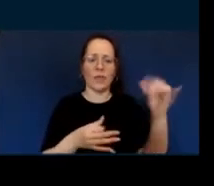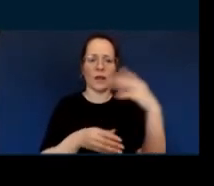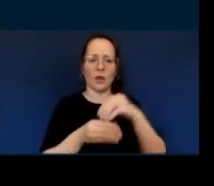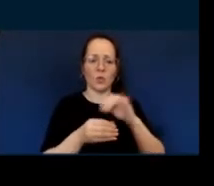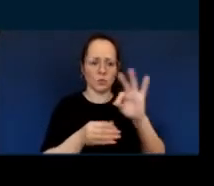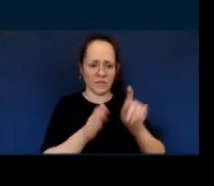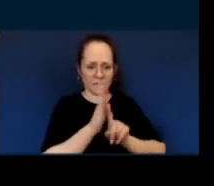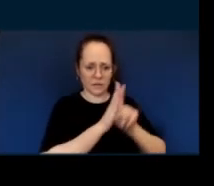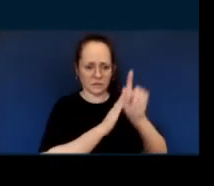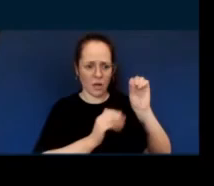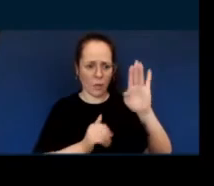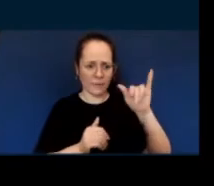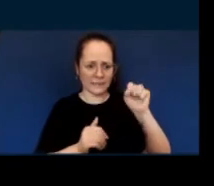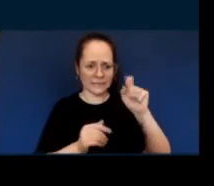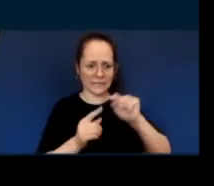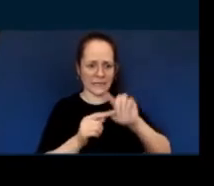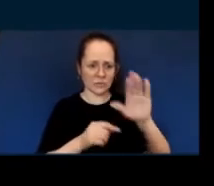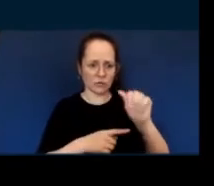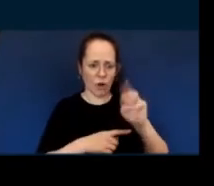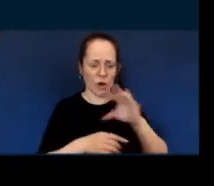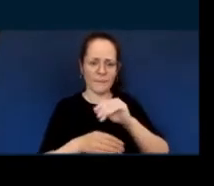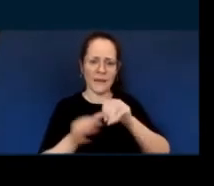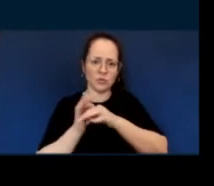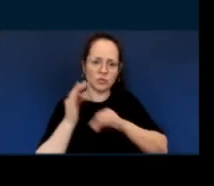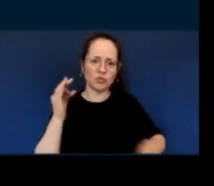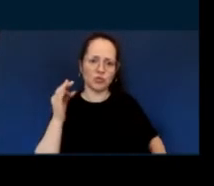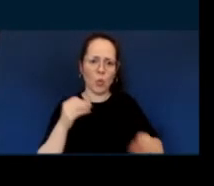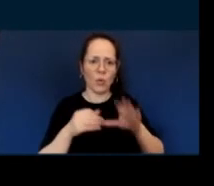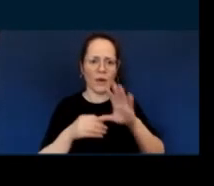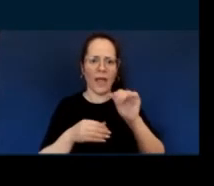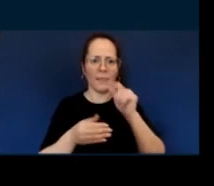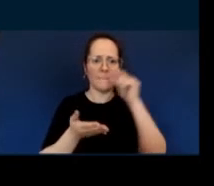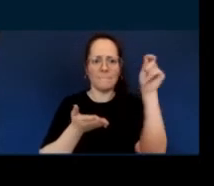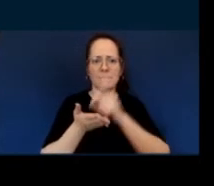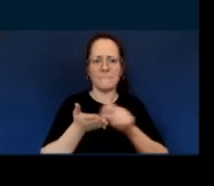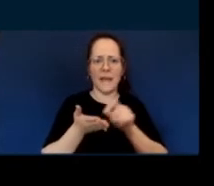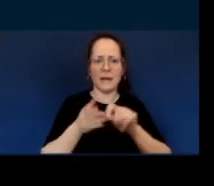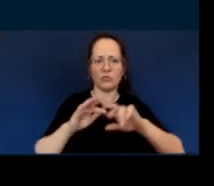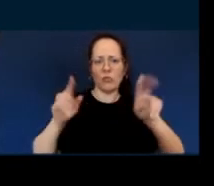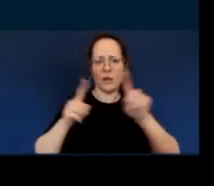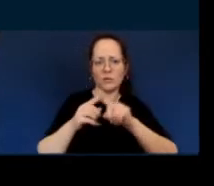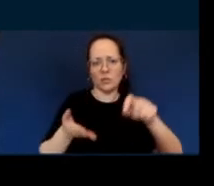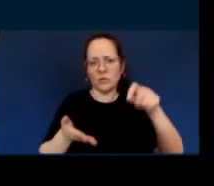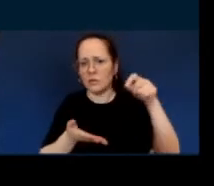OBELISK BETWEEN HIS ARTS, SWORT AT HIS WASTE AND PEN HE'S ABOUT TO DIP INTO INK ARE NOT SUBTLE